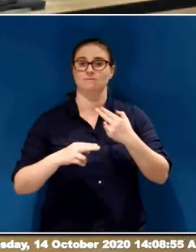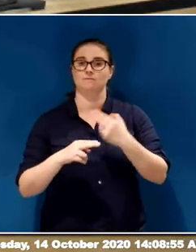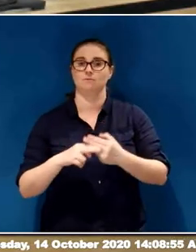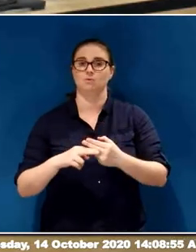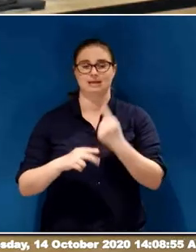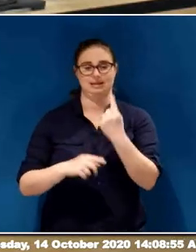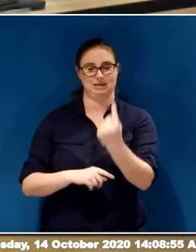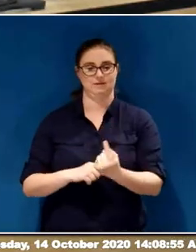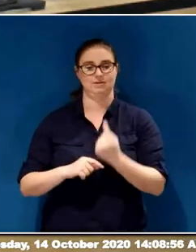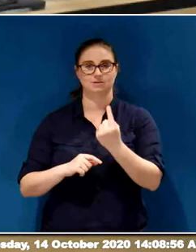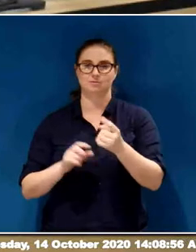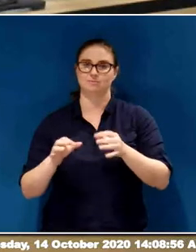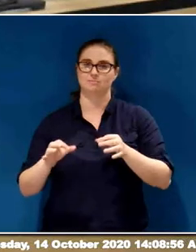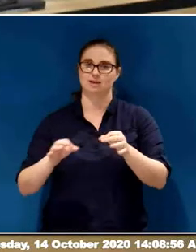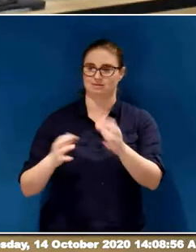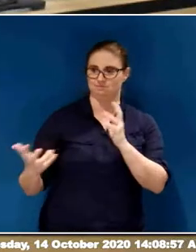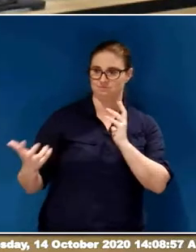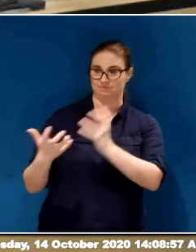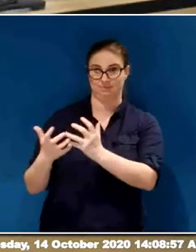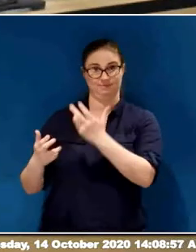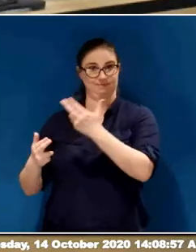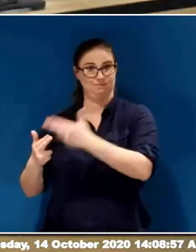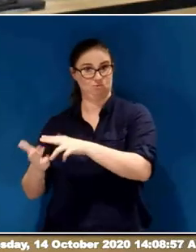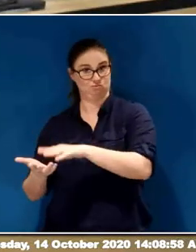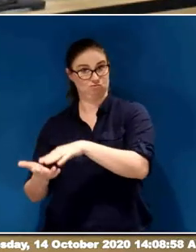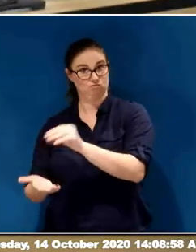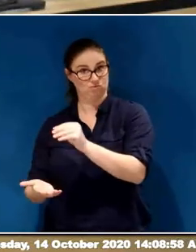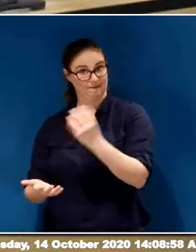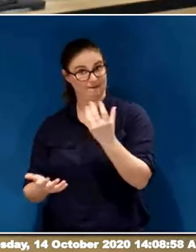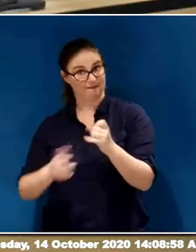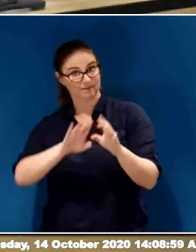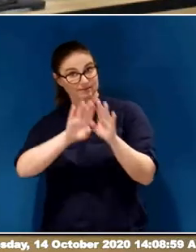Previous reviews of the Disability Standards have actually noted that there